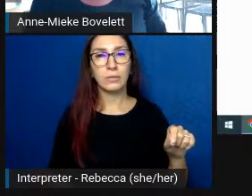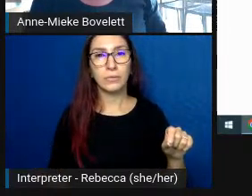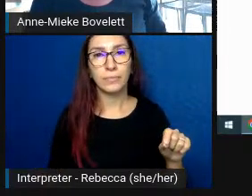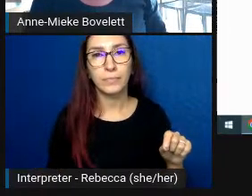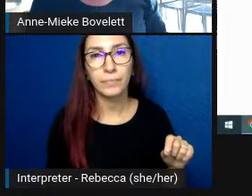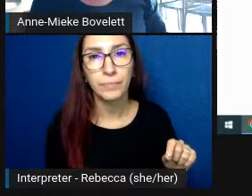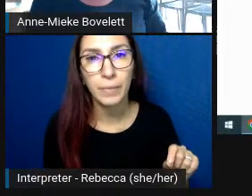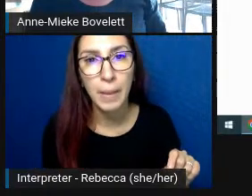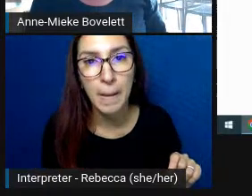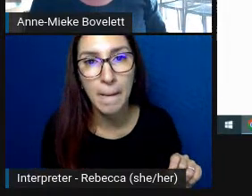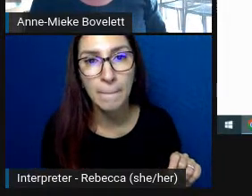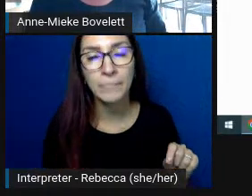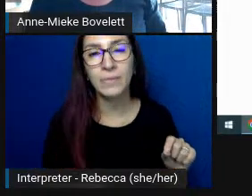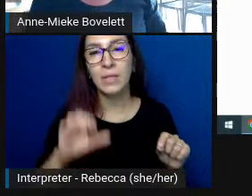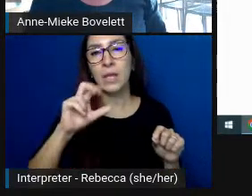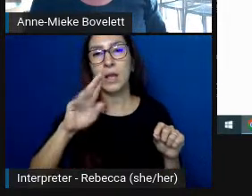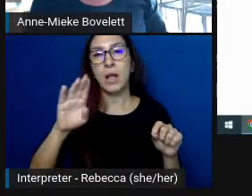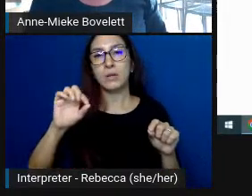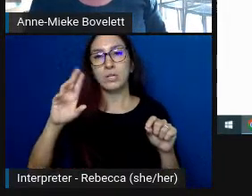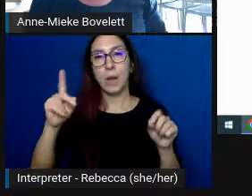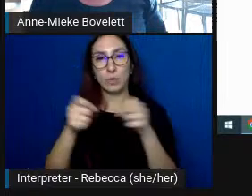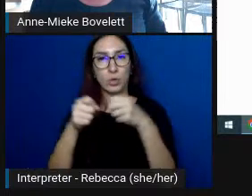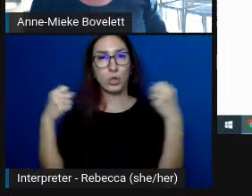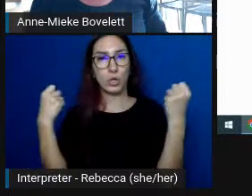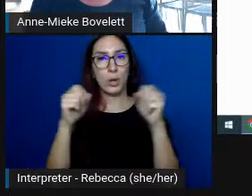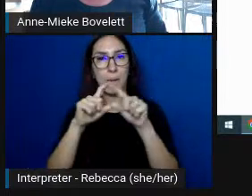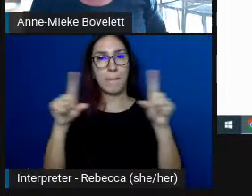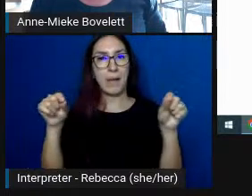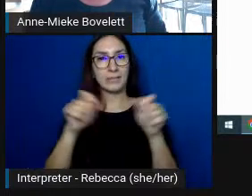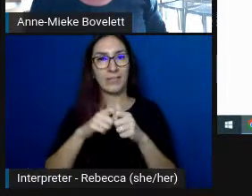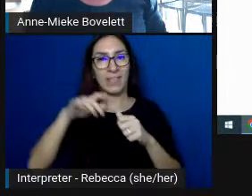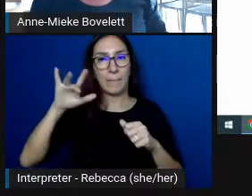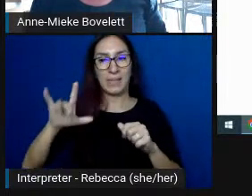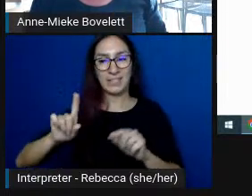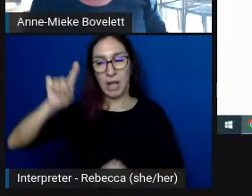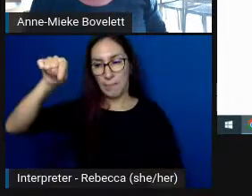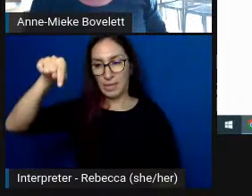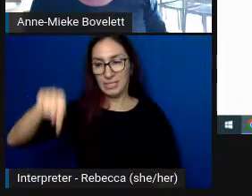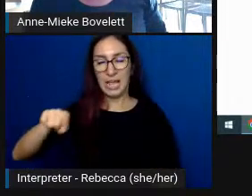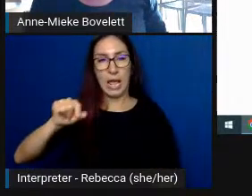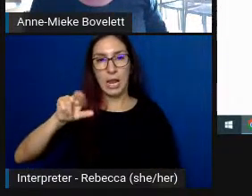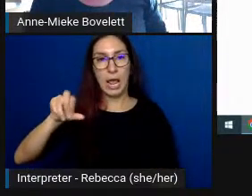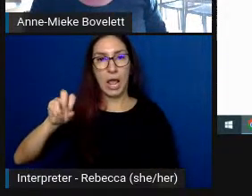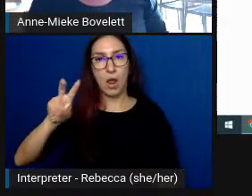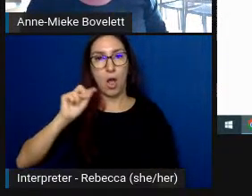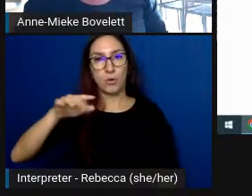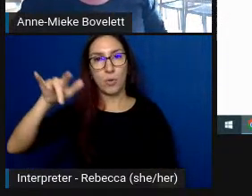basically, here's a trick. You have to open the box. Then press alt plus down arrow.